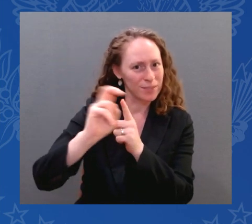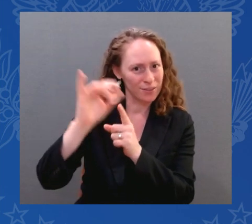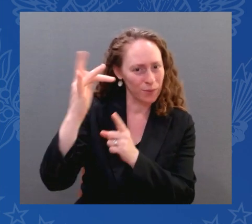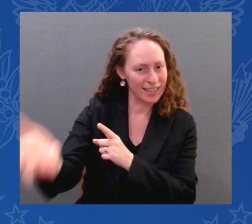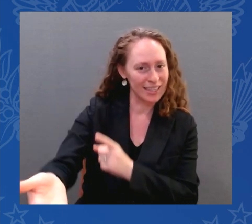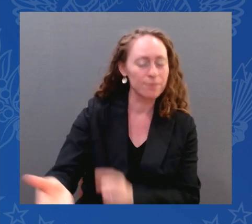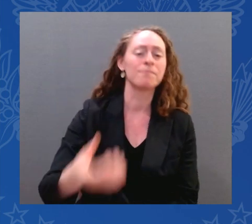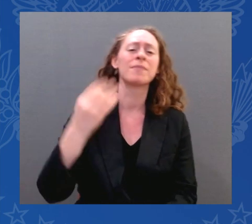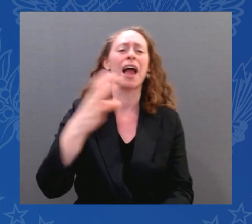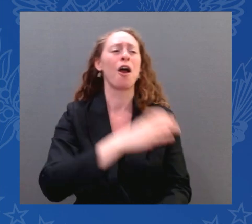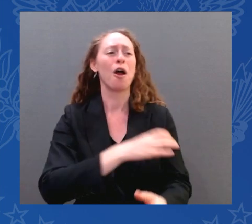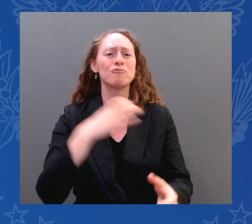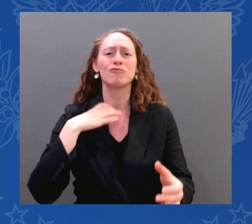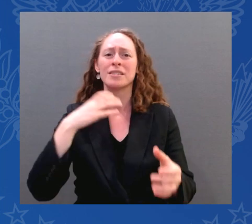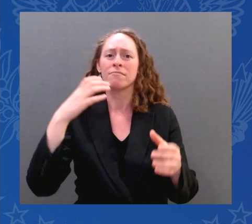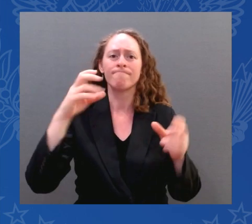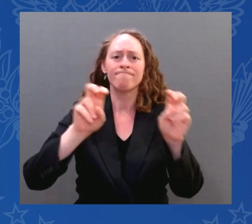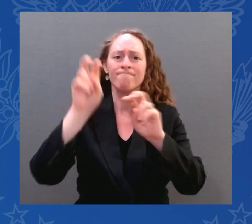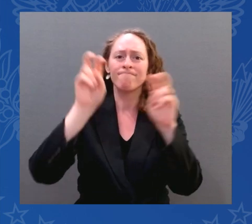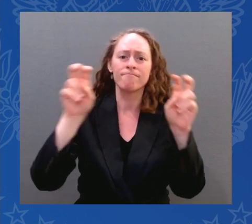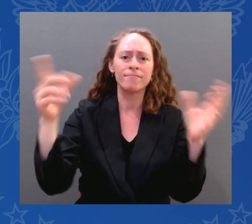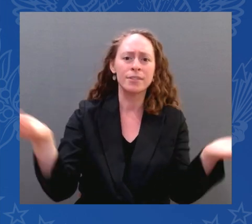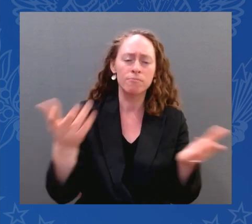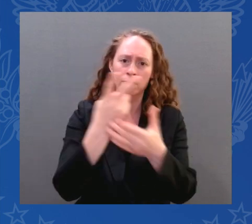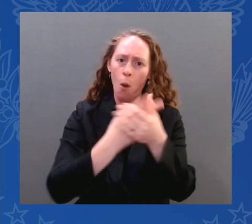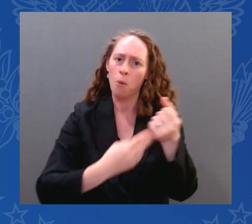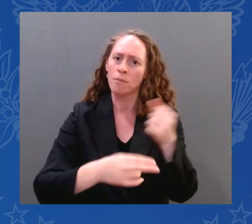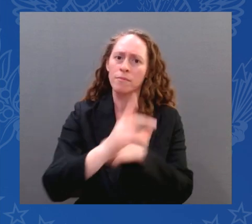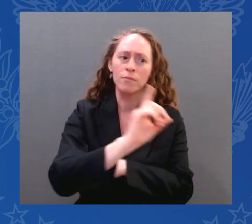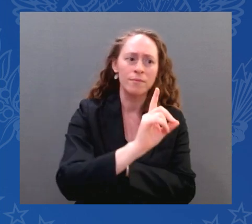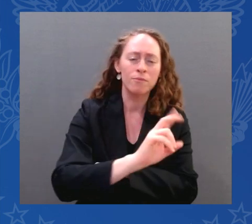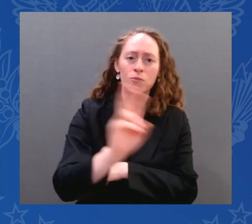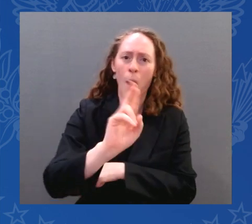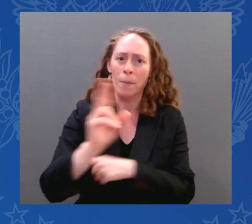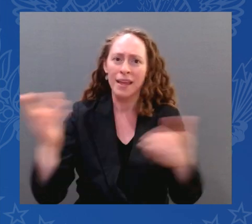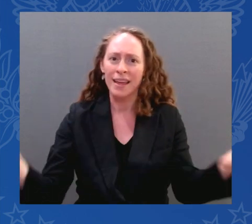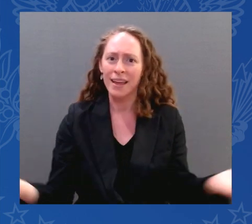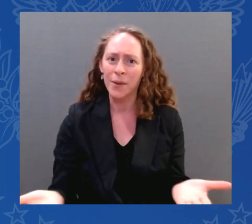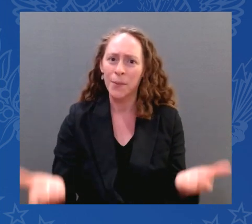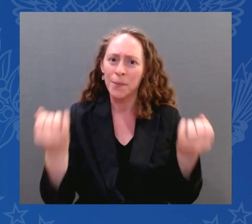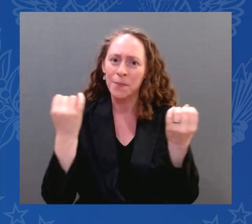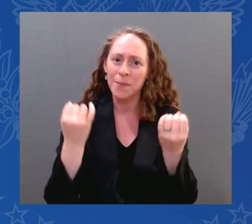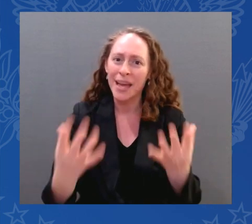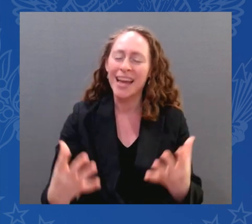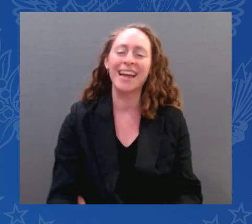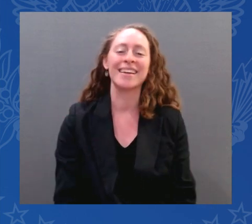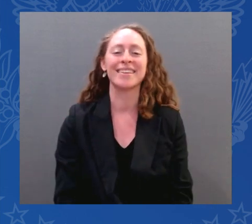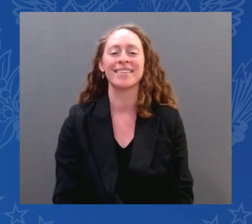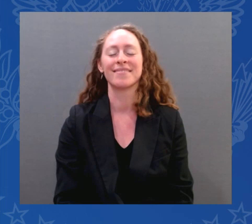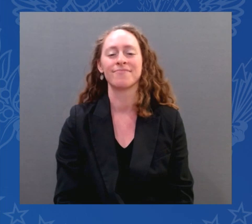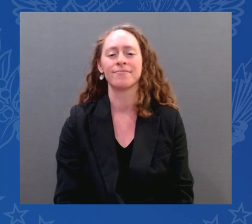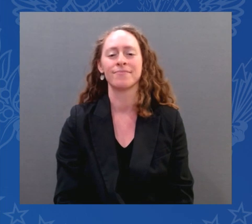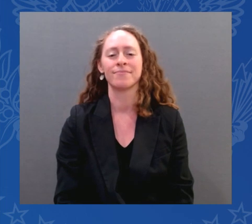that's the good news. A few months ago, my State of the Union address, a part of my plan to lower costs for Americans,